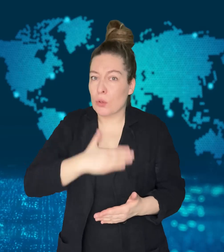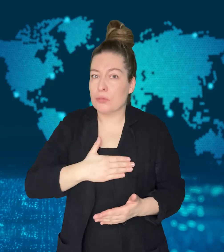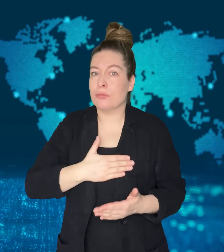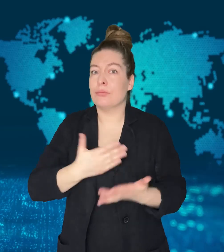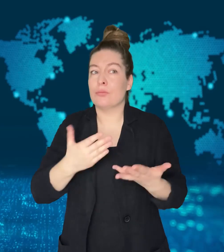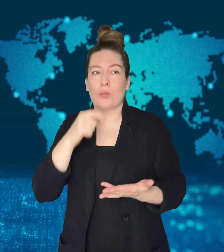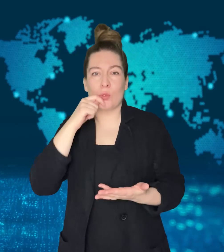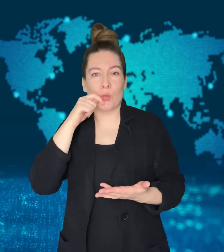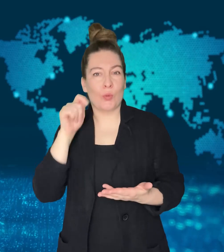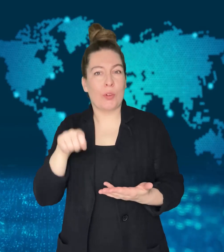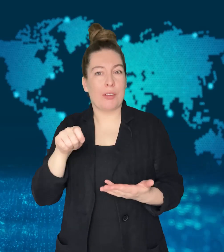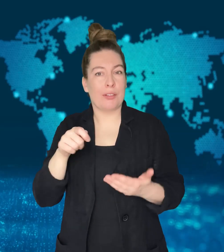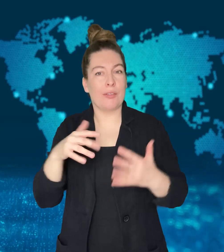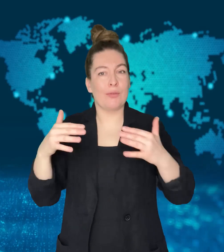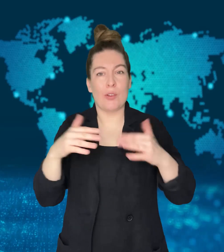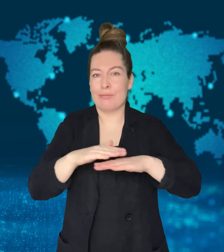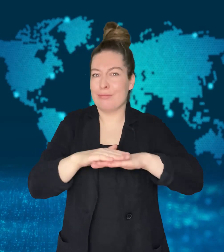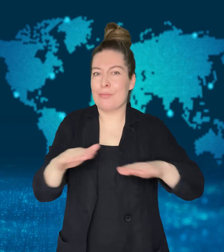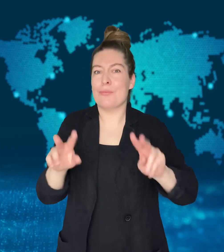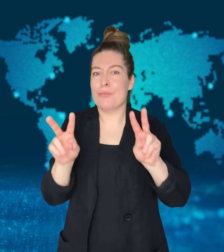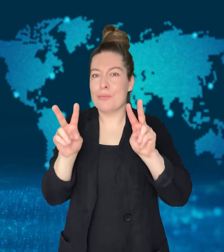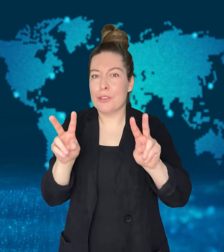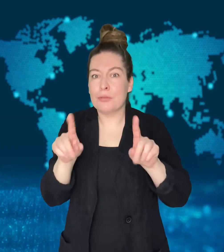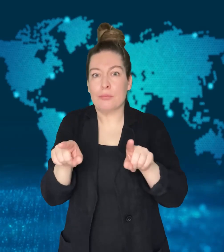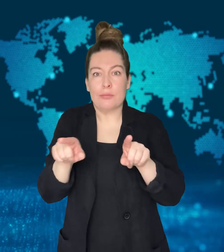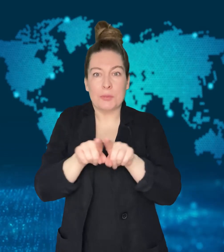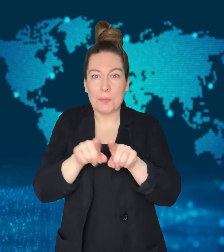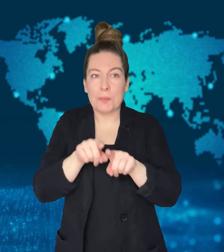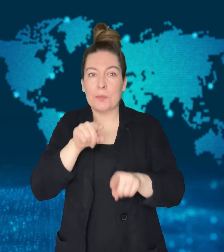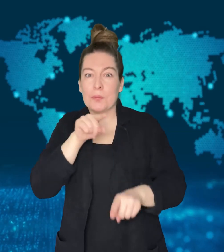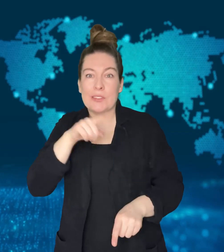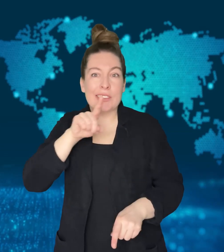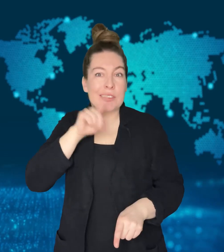would lead to peace or NATO membership for the country.